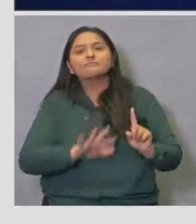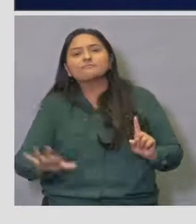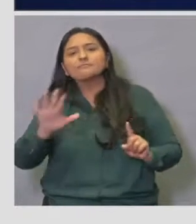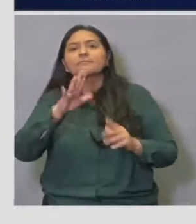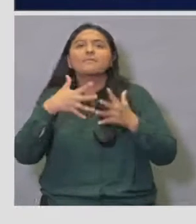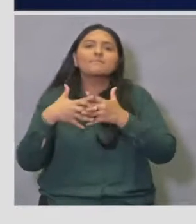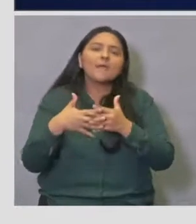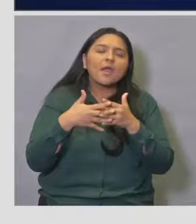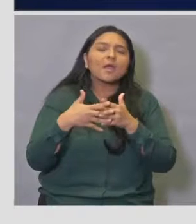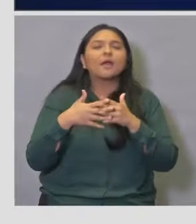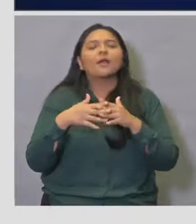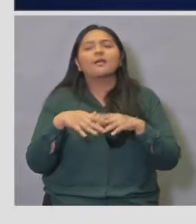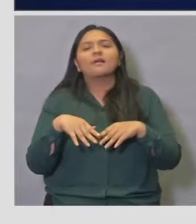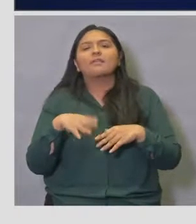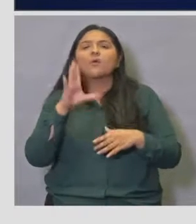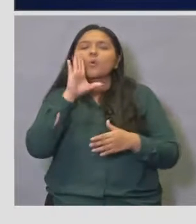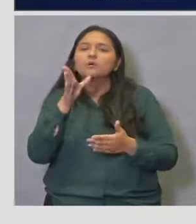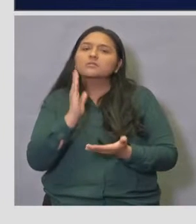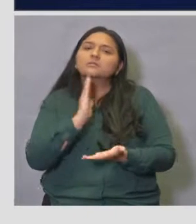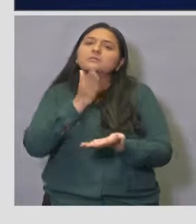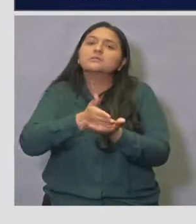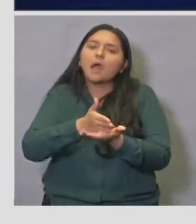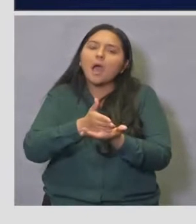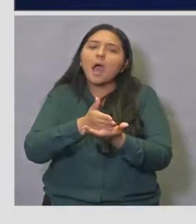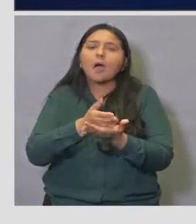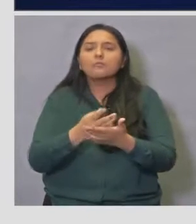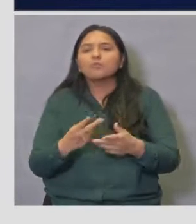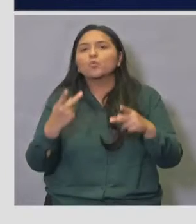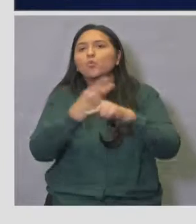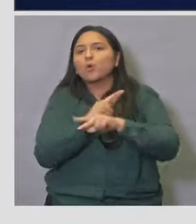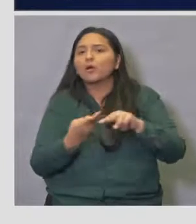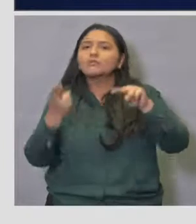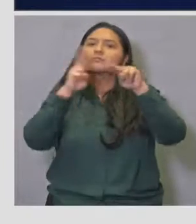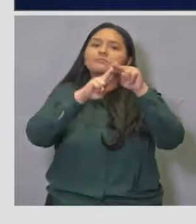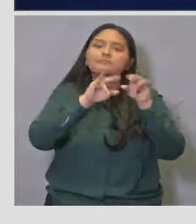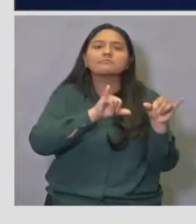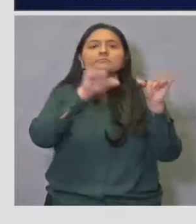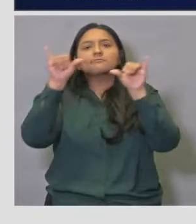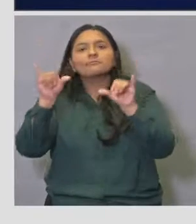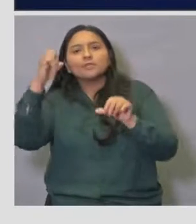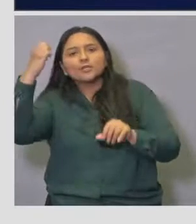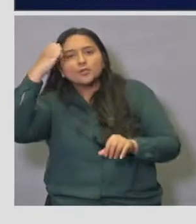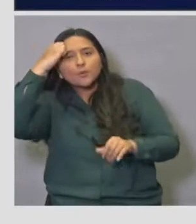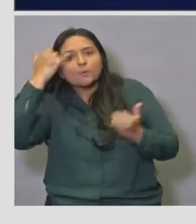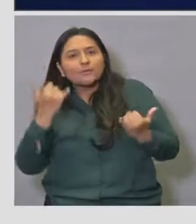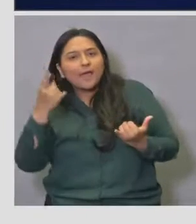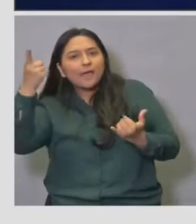GOING ON WITH THE VACCINATIONS IN THE U.S., THAT THAT WILL